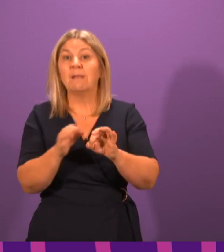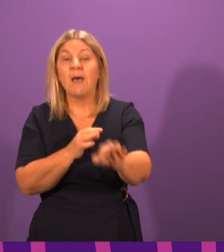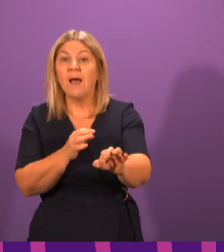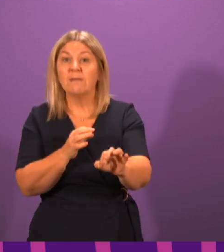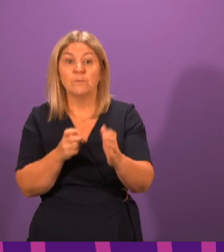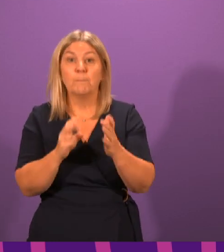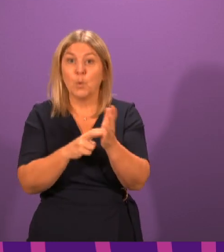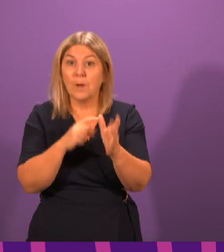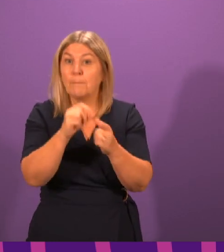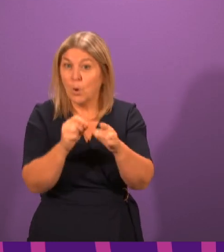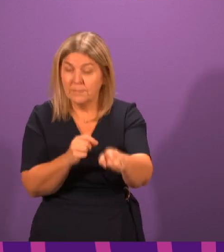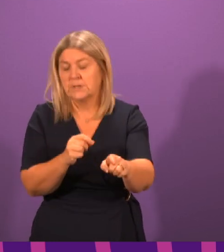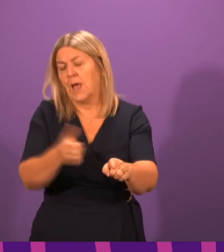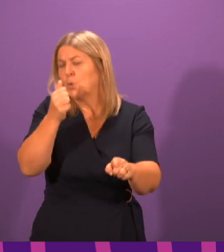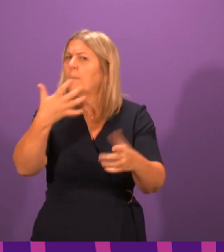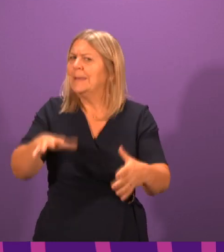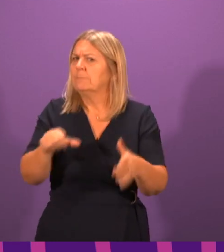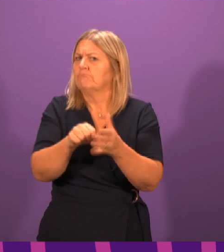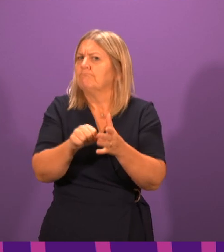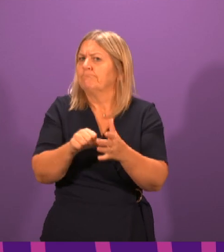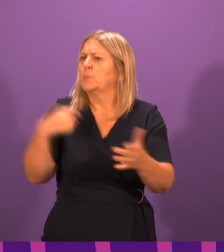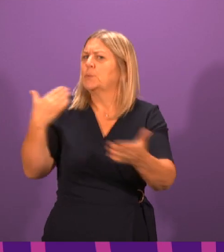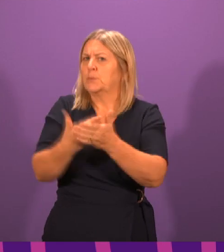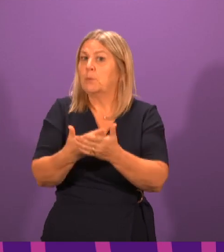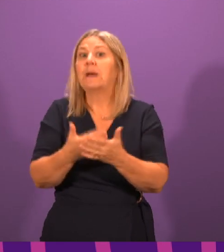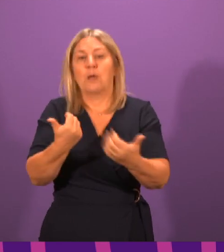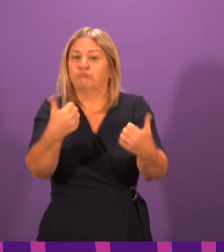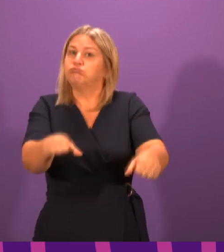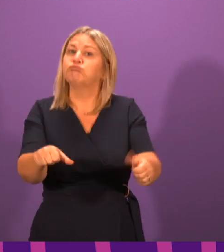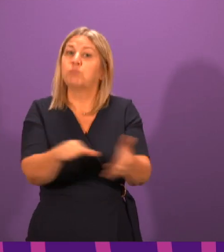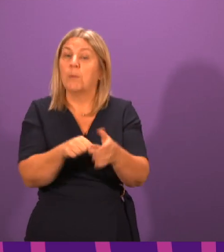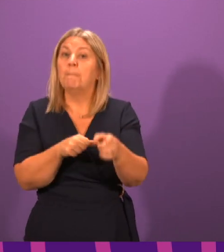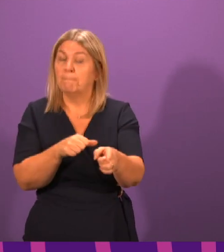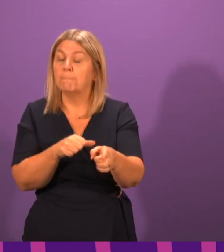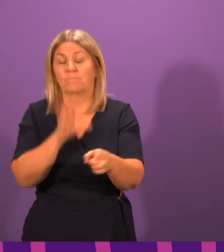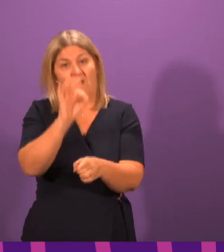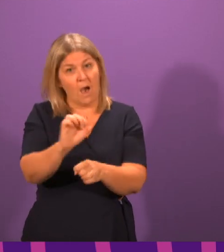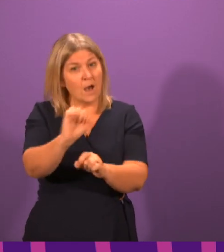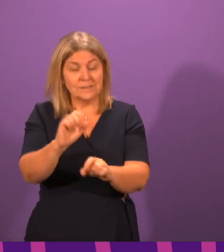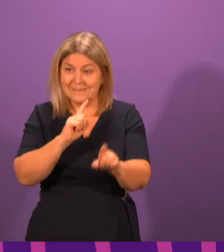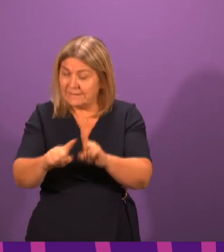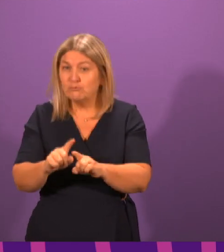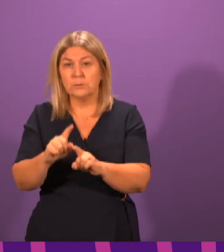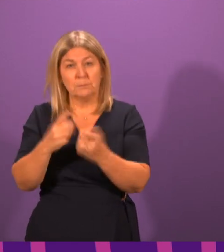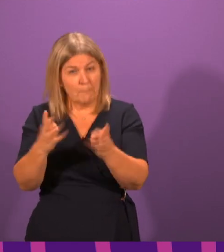big pinchpoints. We have asked NHS Grampian and all boards to make sure that their call-handling